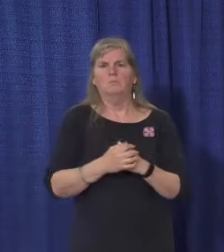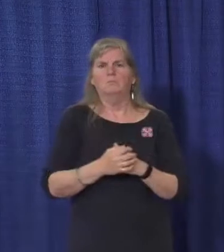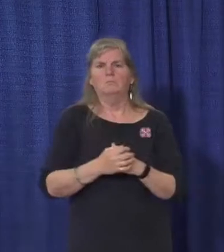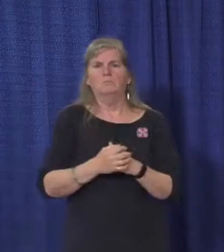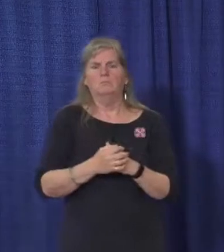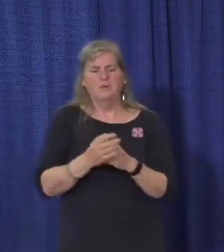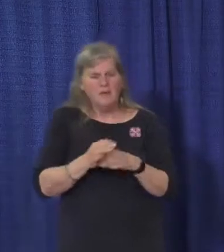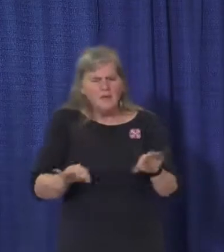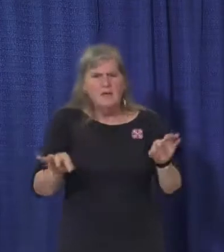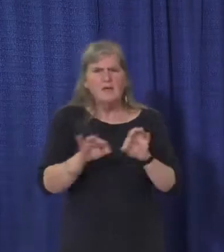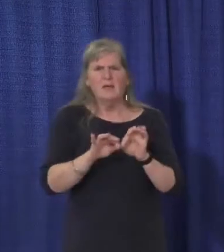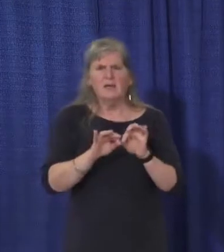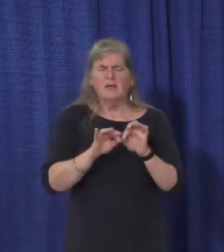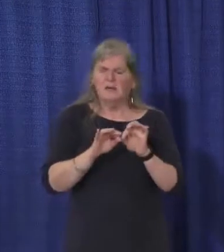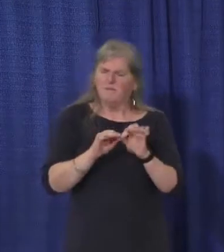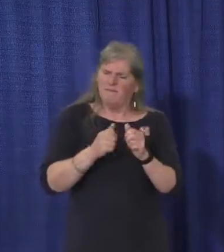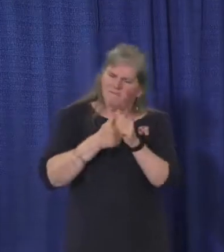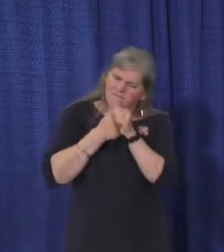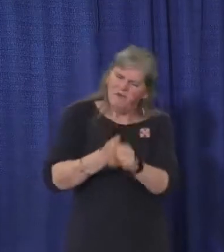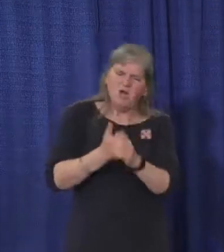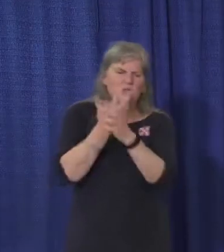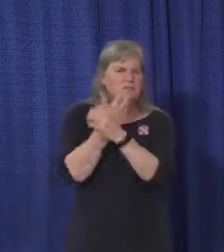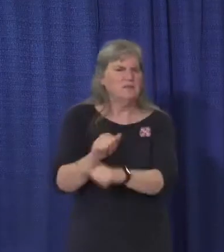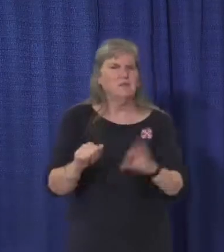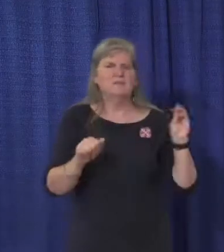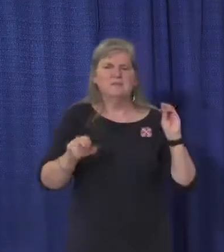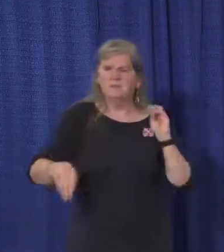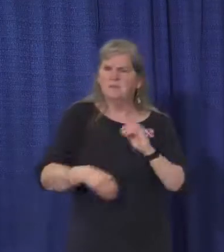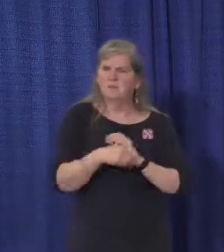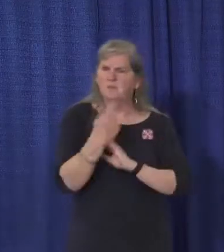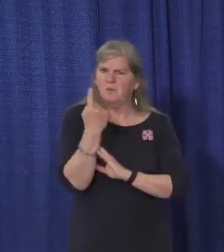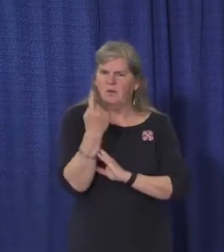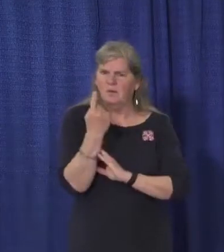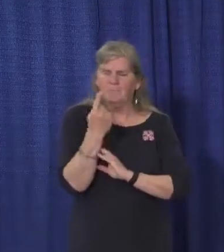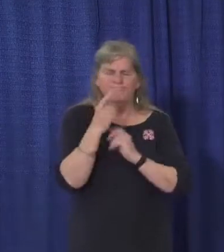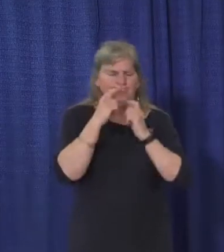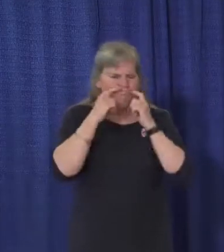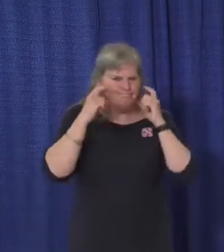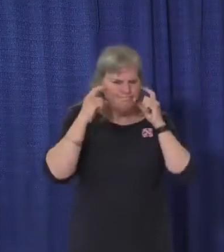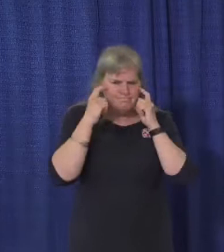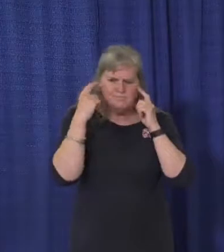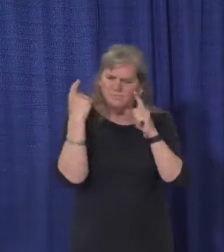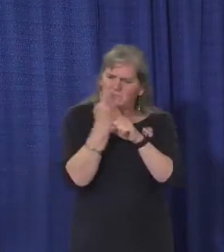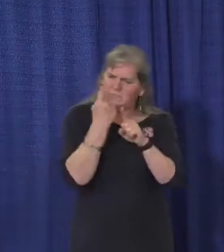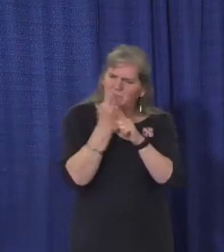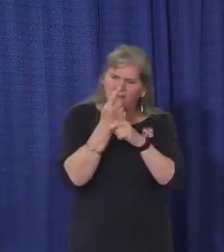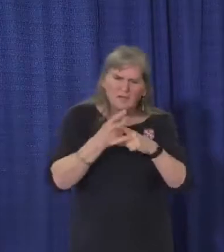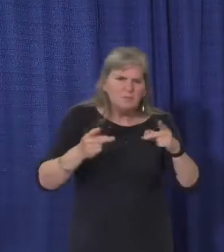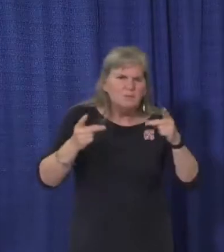It is important to stick to those safe six measures and to wear a mask in the appropriate